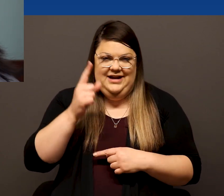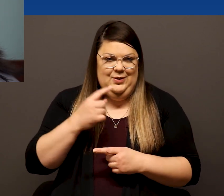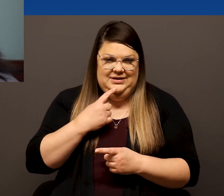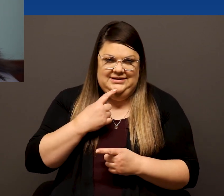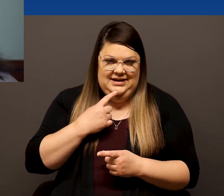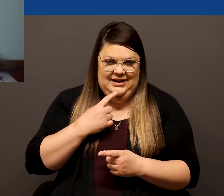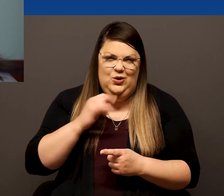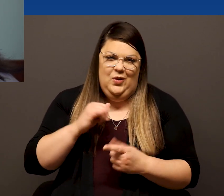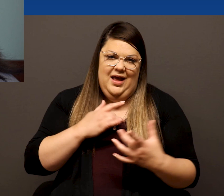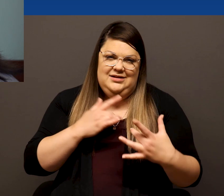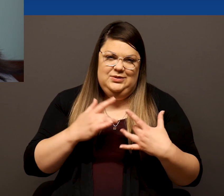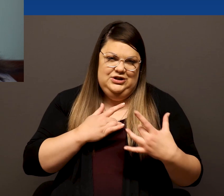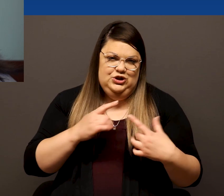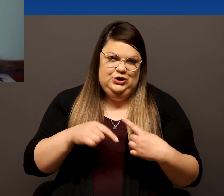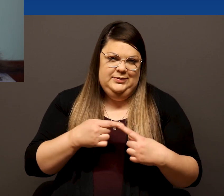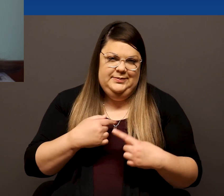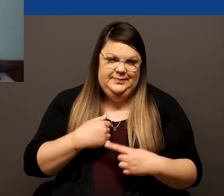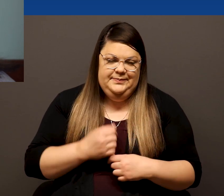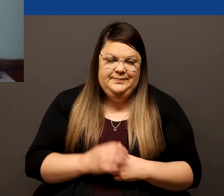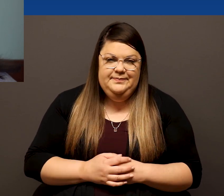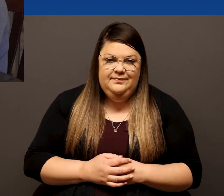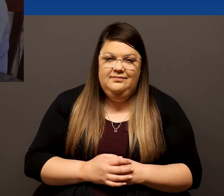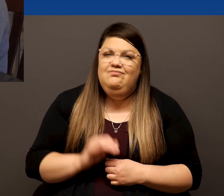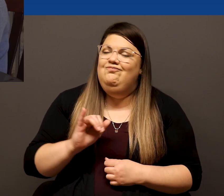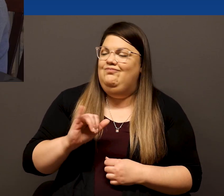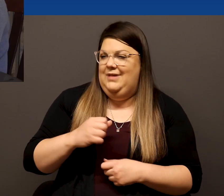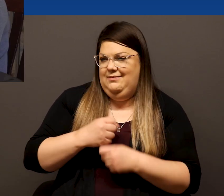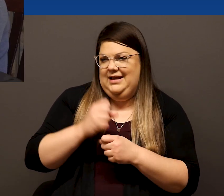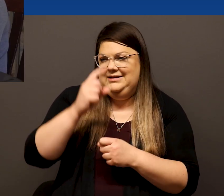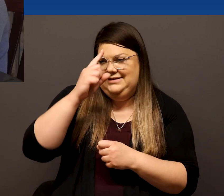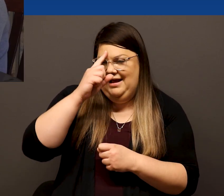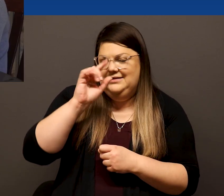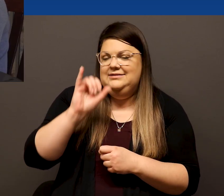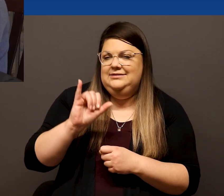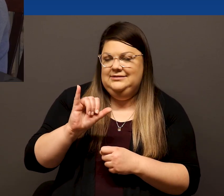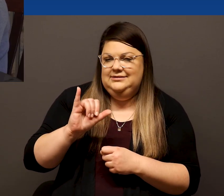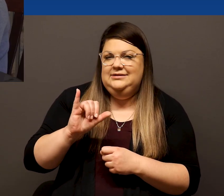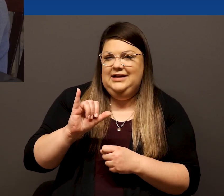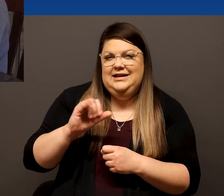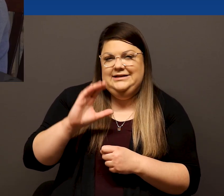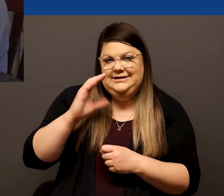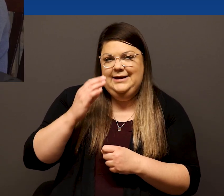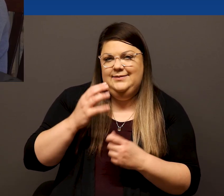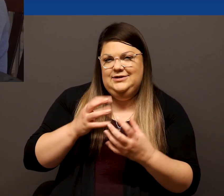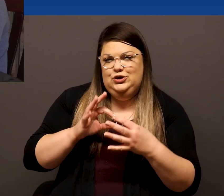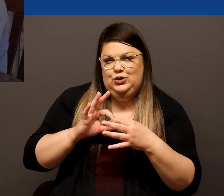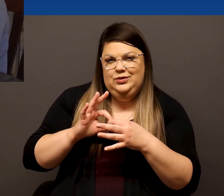so that's kind of concerning to me. Okay, yeah. And that, you know what, that makes total sense. That seems to coincide with why he might be